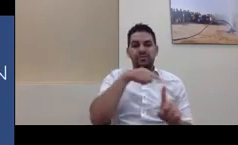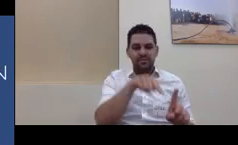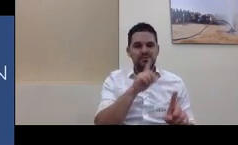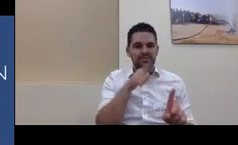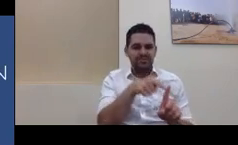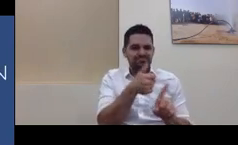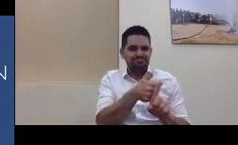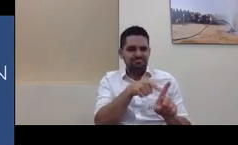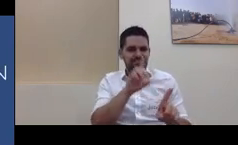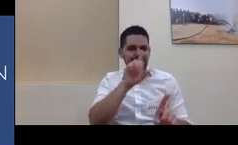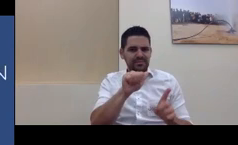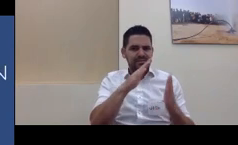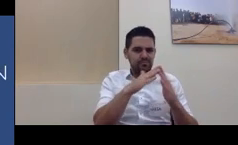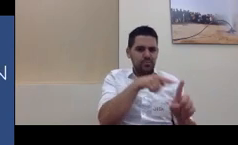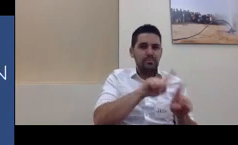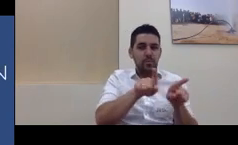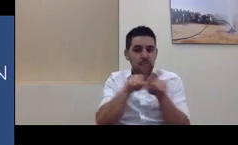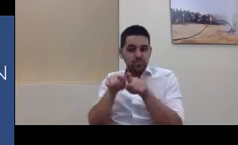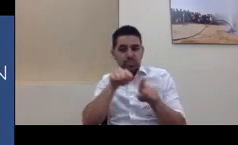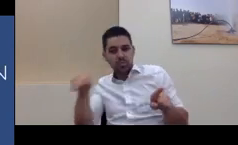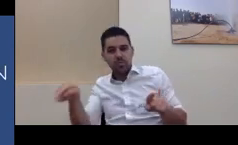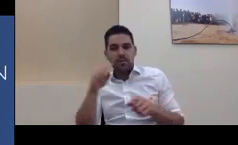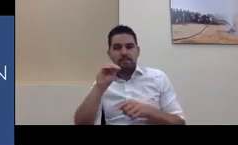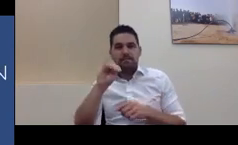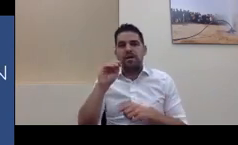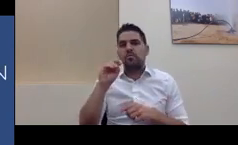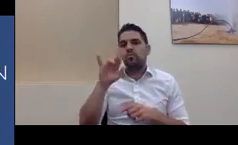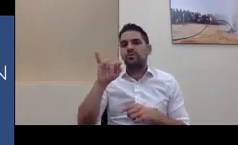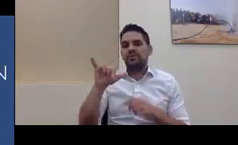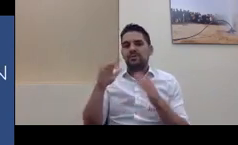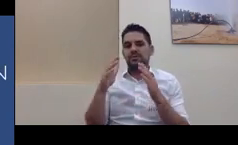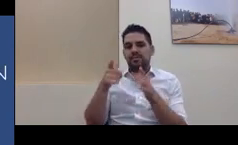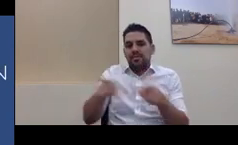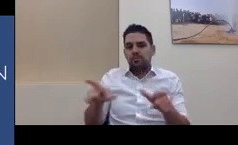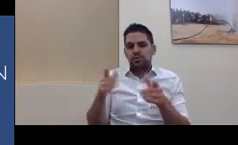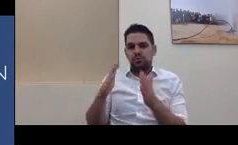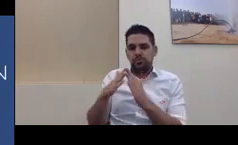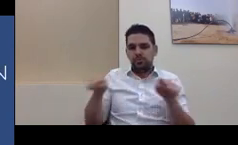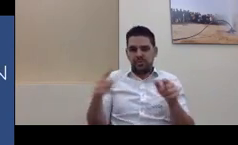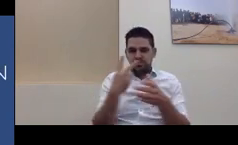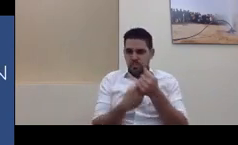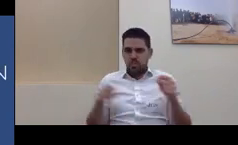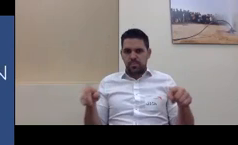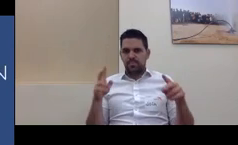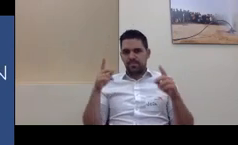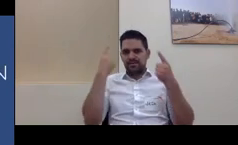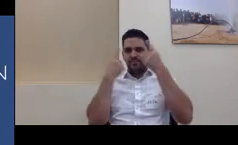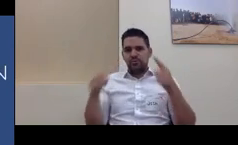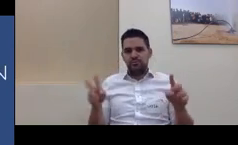So, the deaf community is a disability community but also it is a linguistic minority.